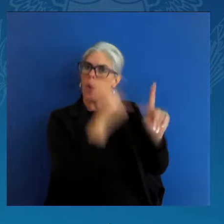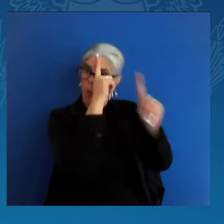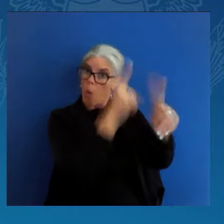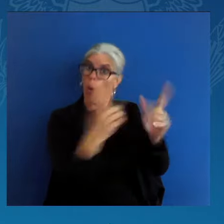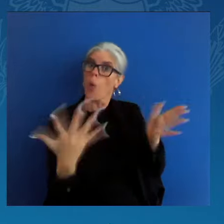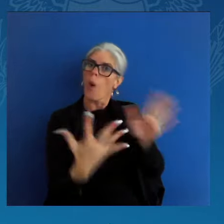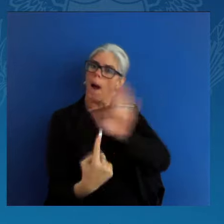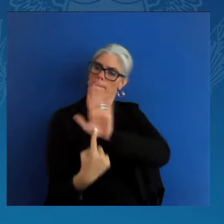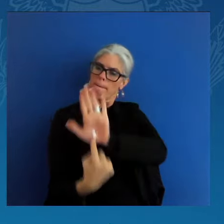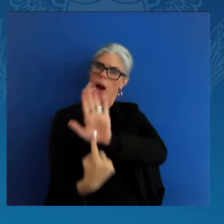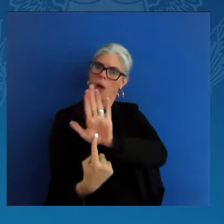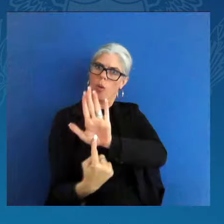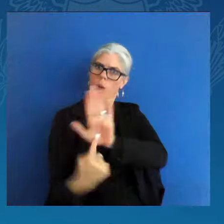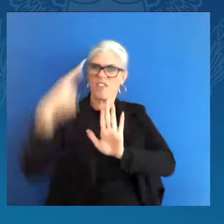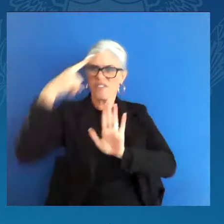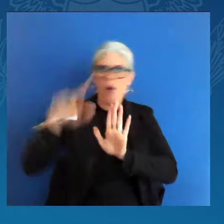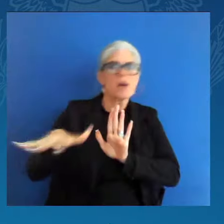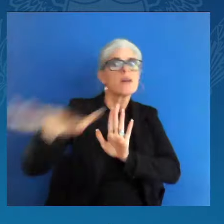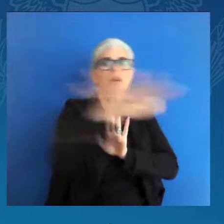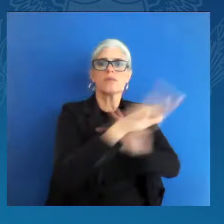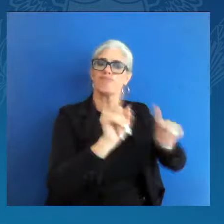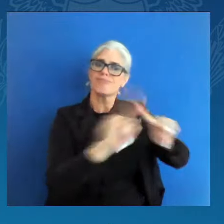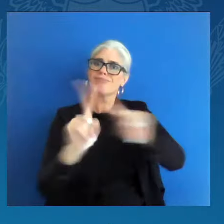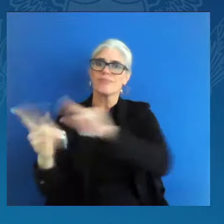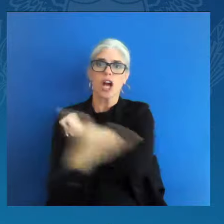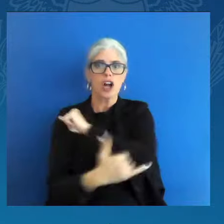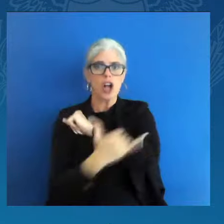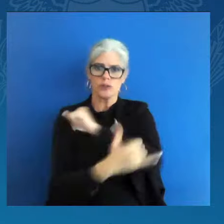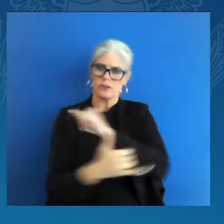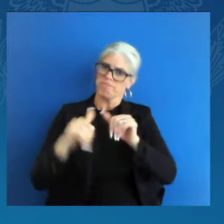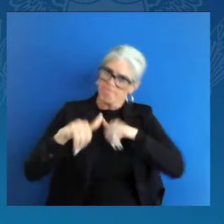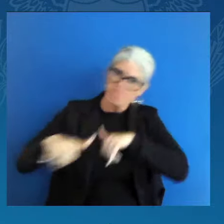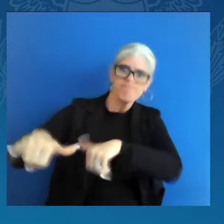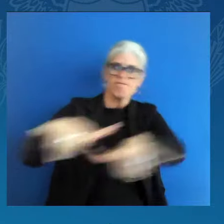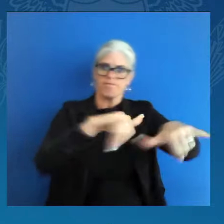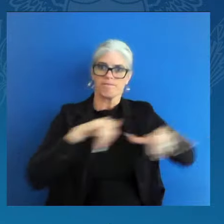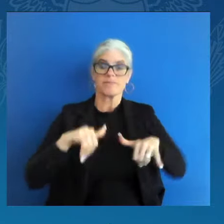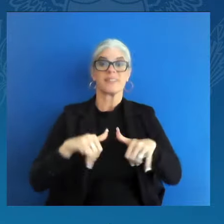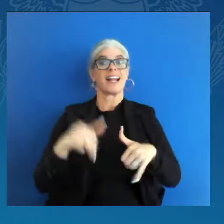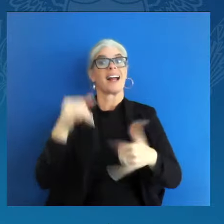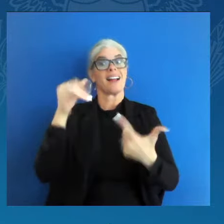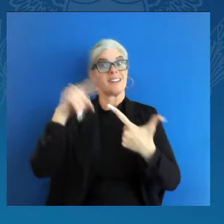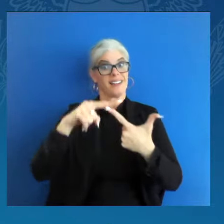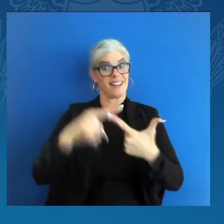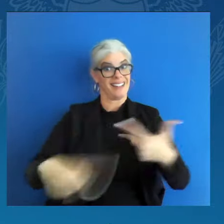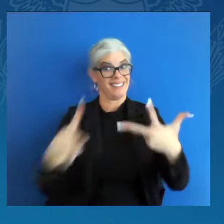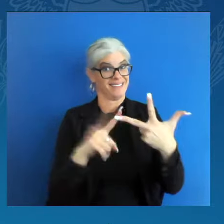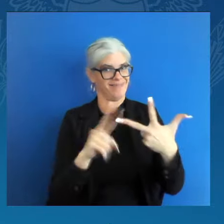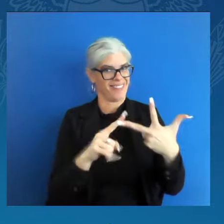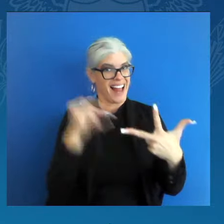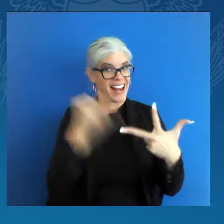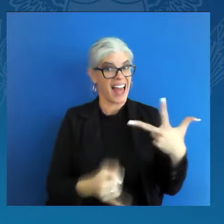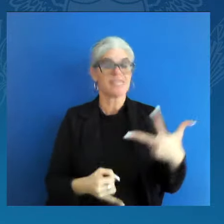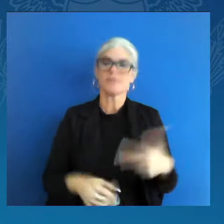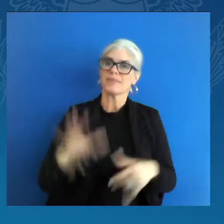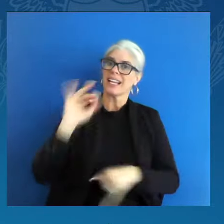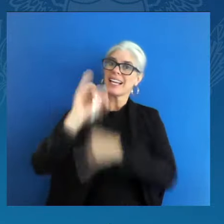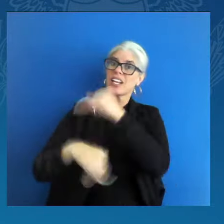collaboration on human space exploration: The Artemis program is the most ambitious space